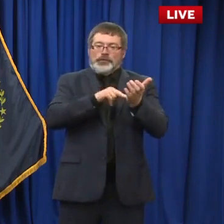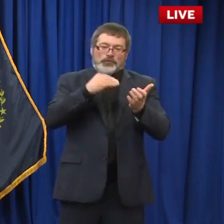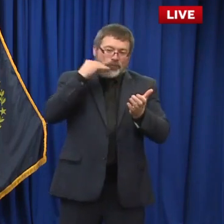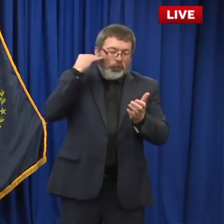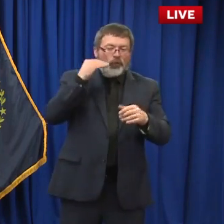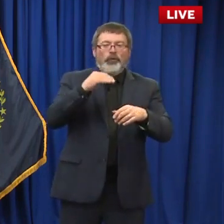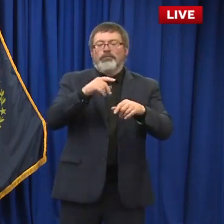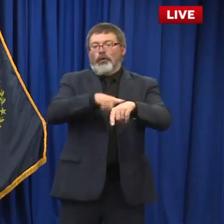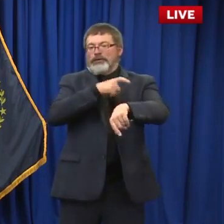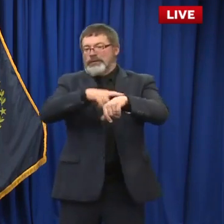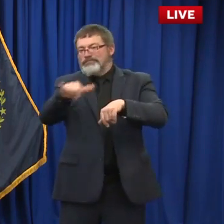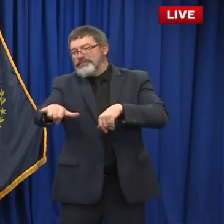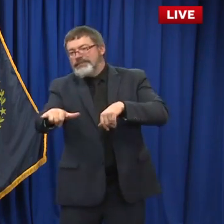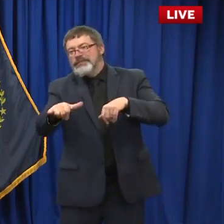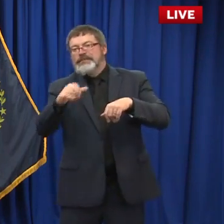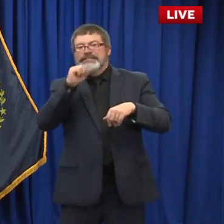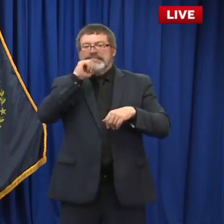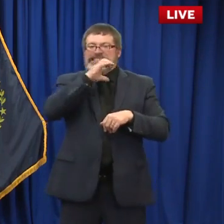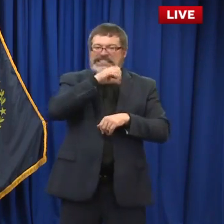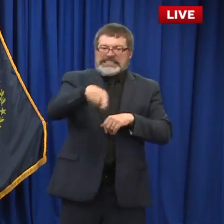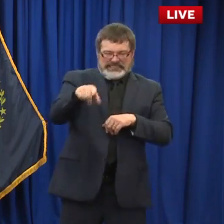FIRST, THEY'RE JUST PRIORITIZING.